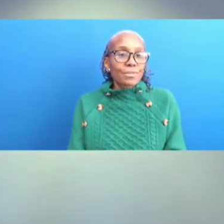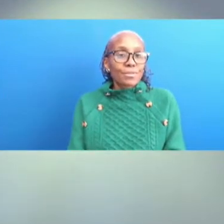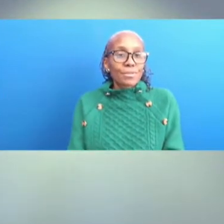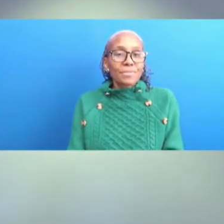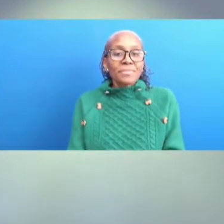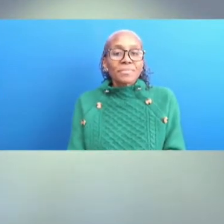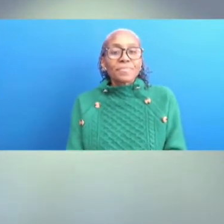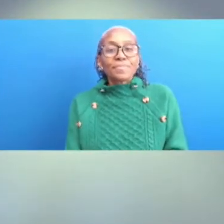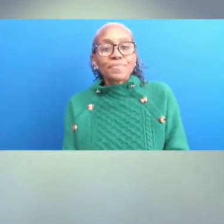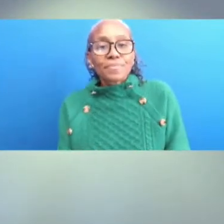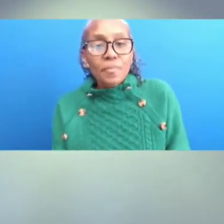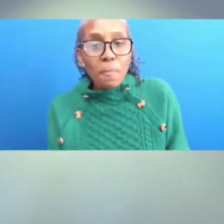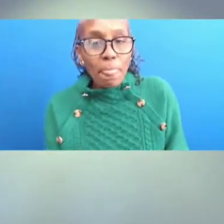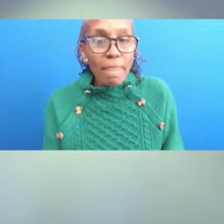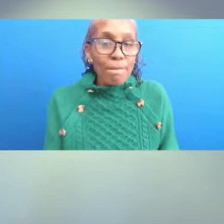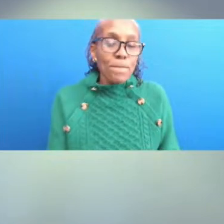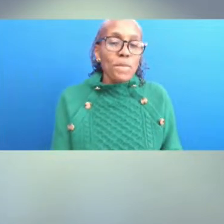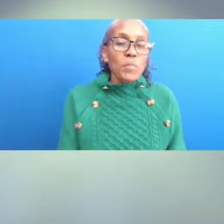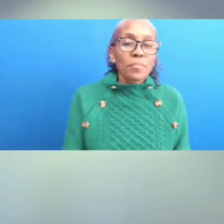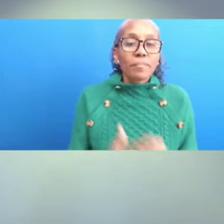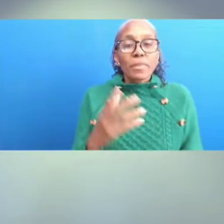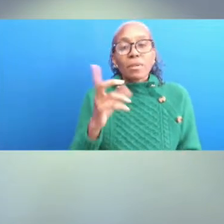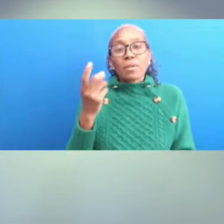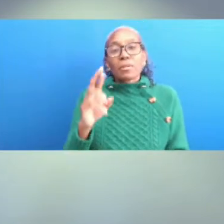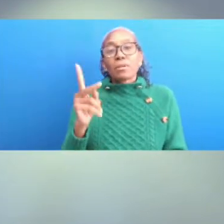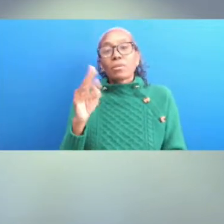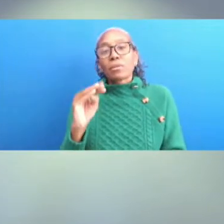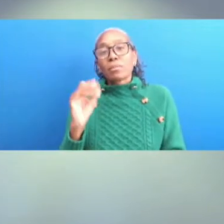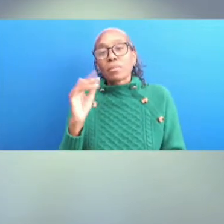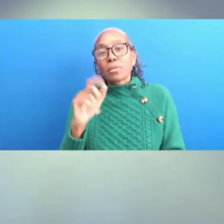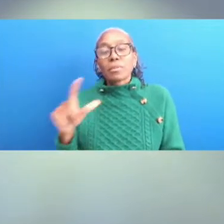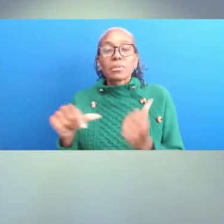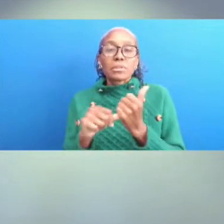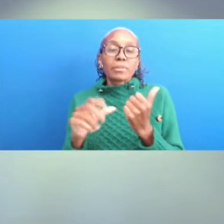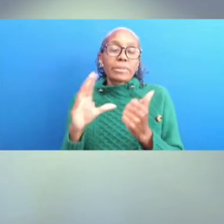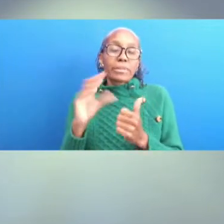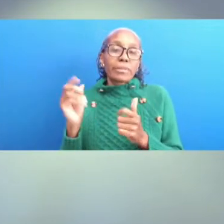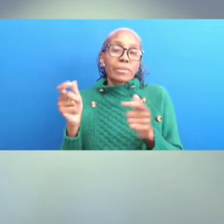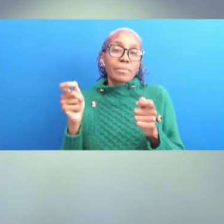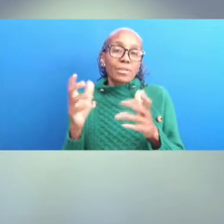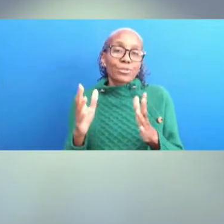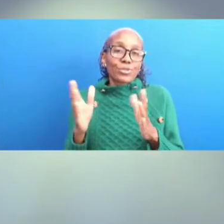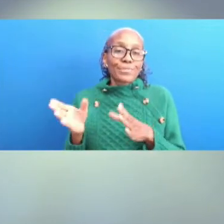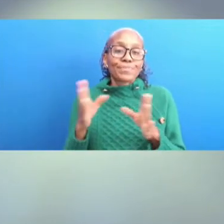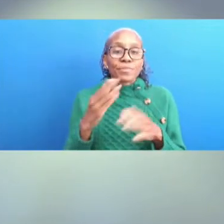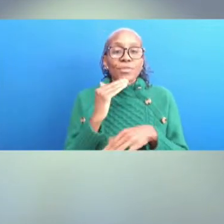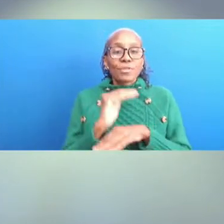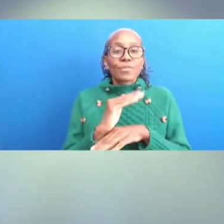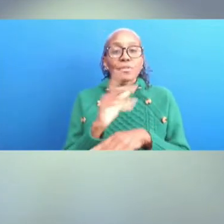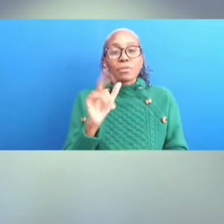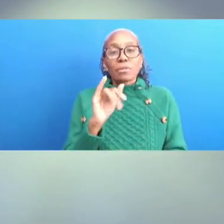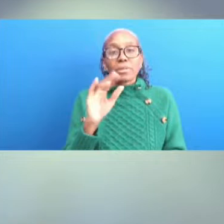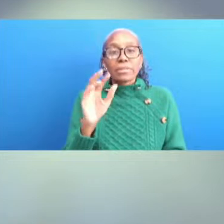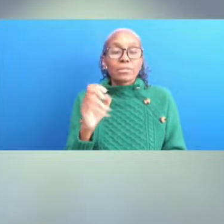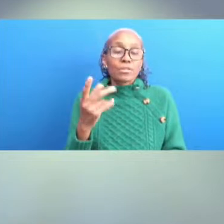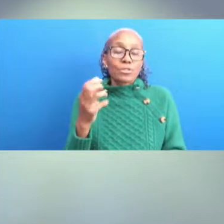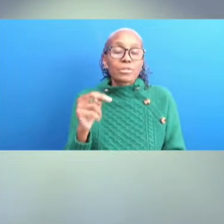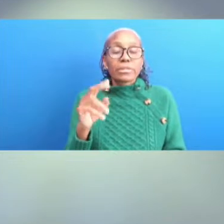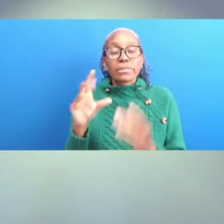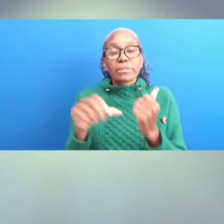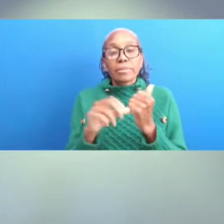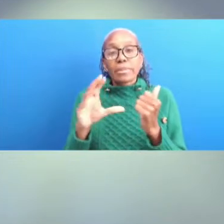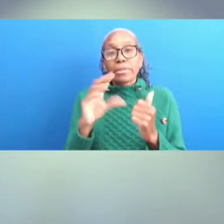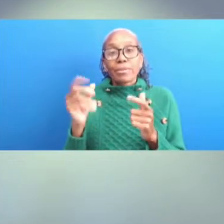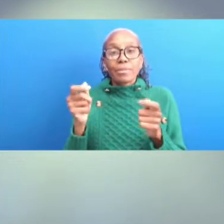TEAM FROM DR. KIM CAMPBELL,